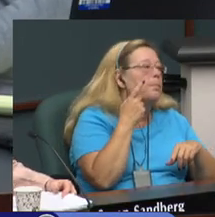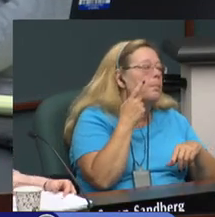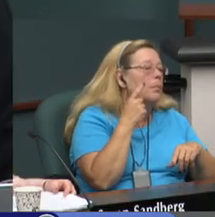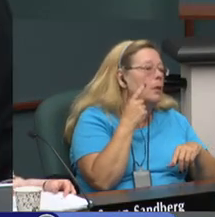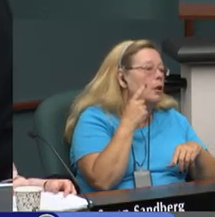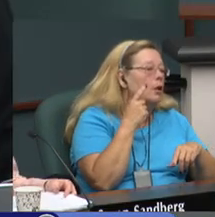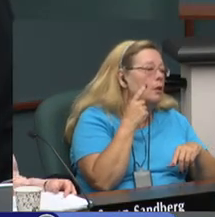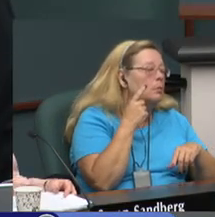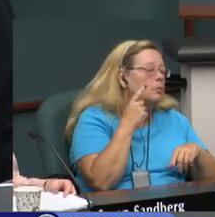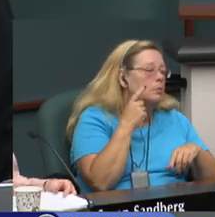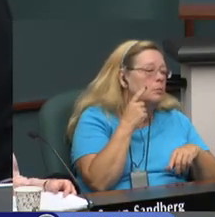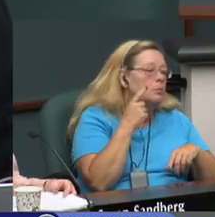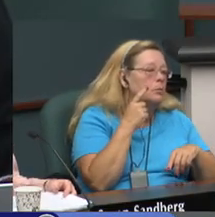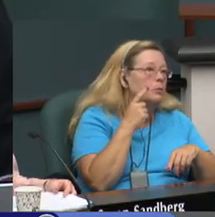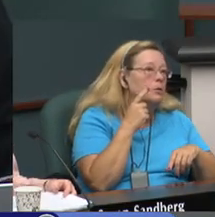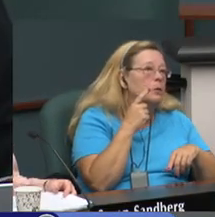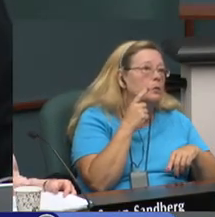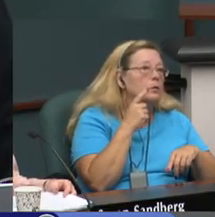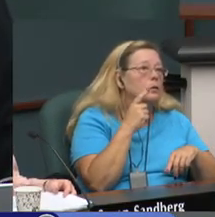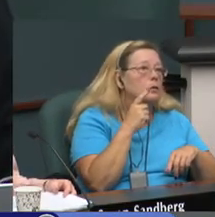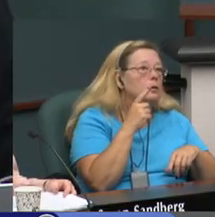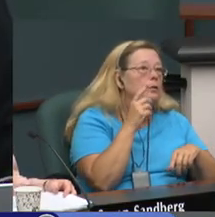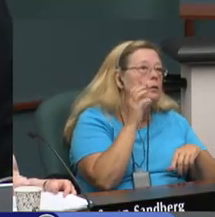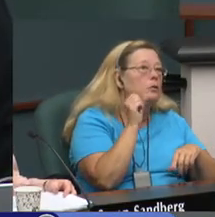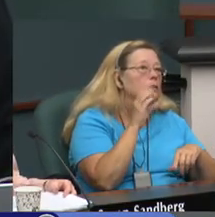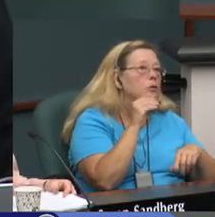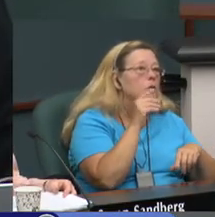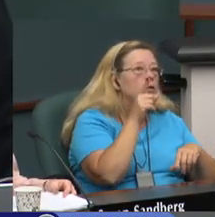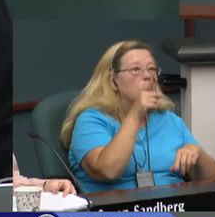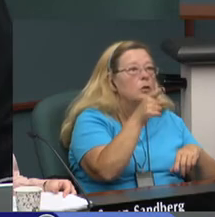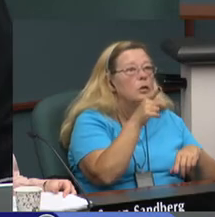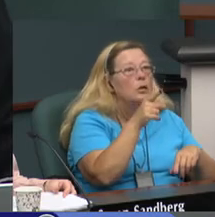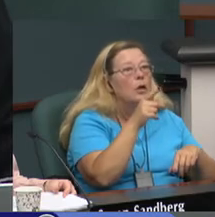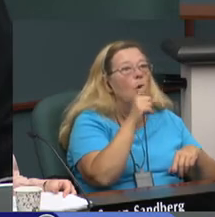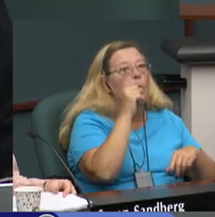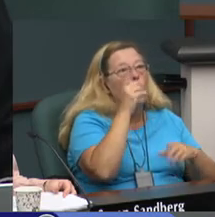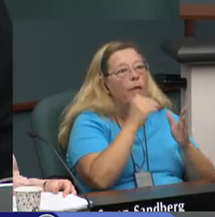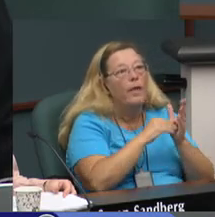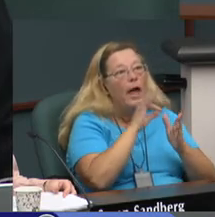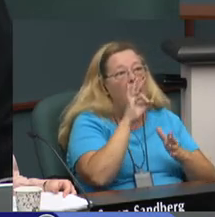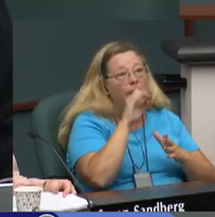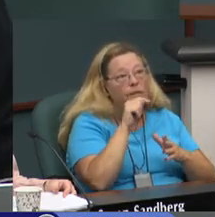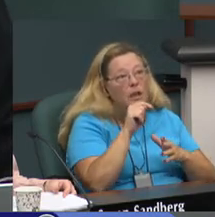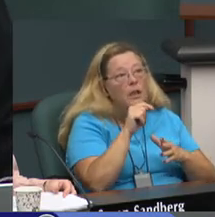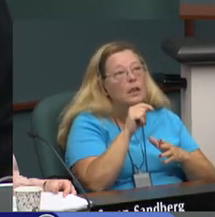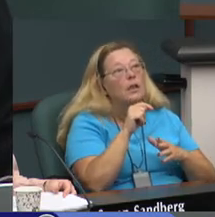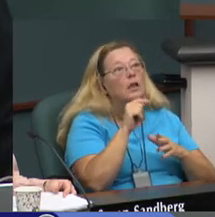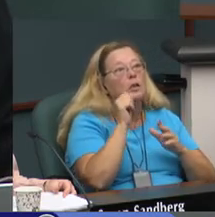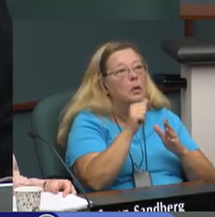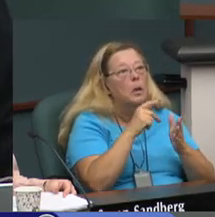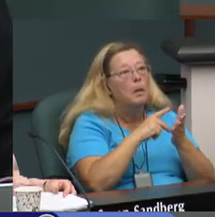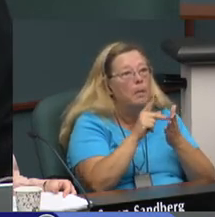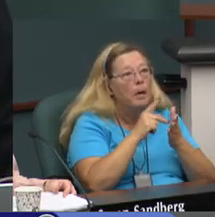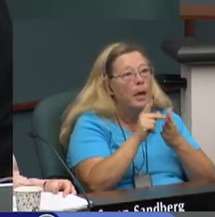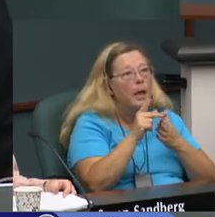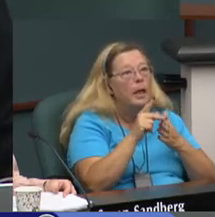here we go so location within a thousand feet or payment in lieu option so I mean